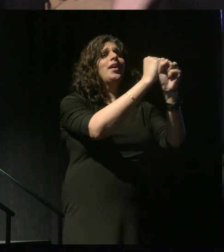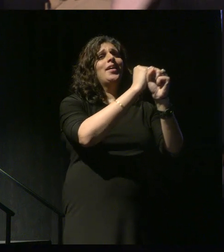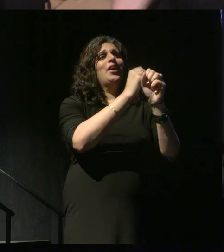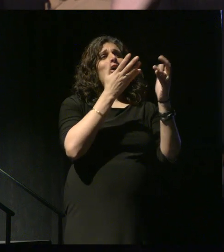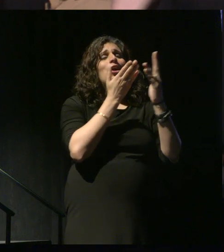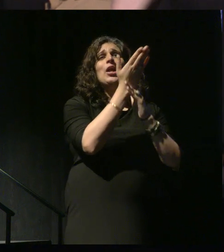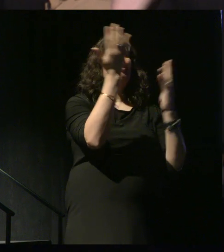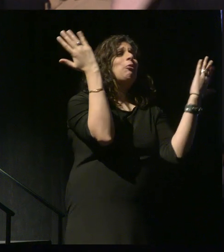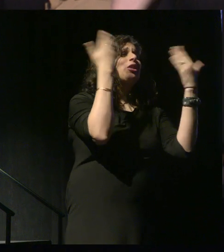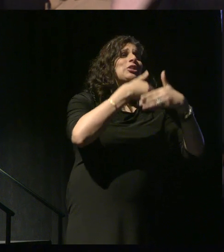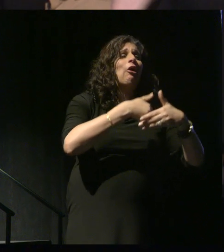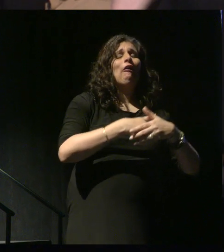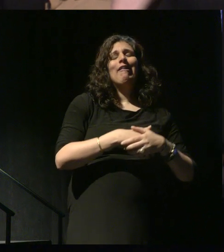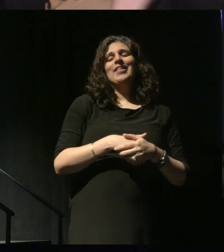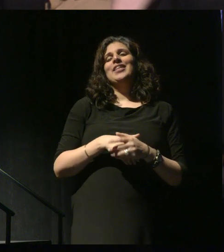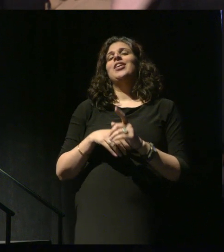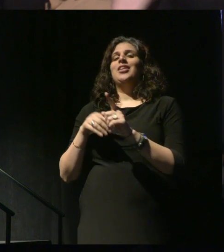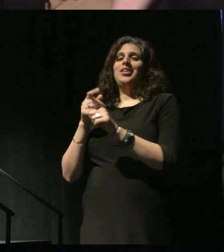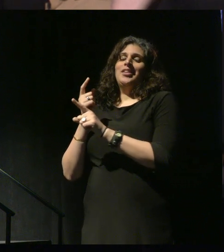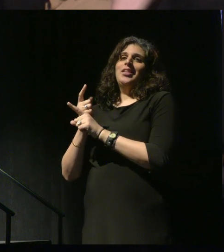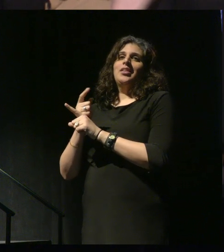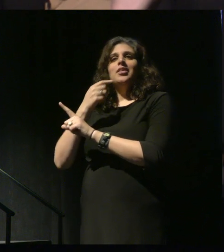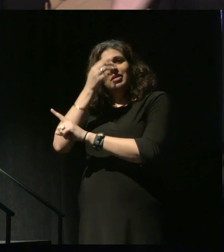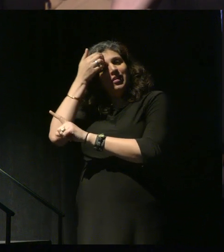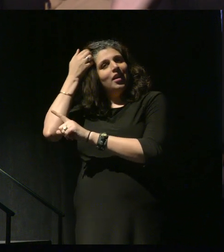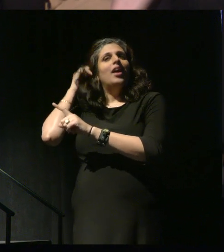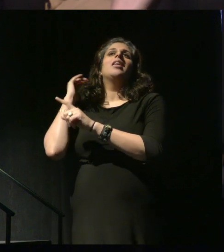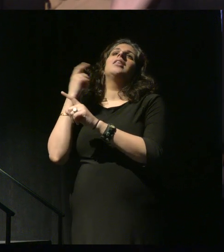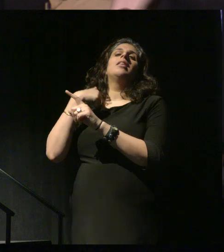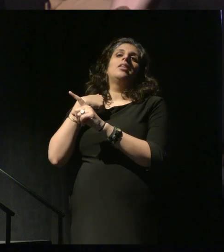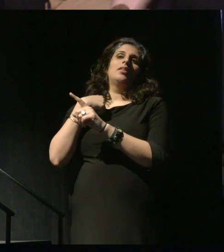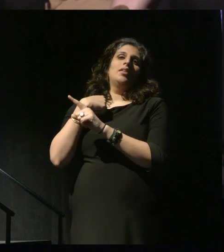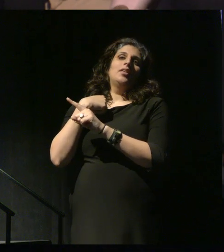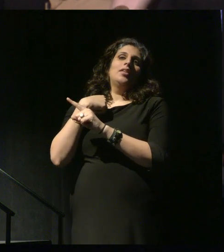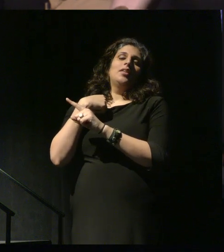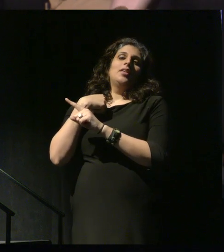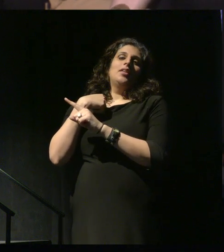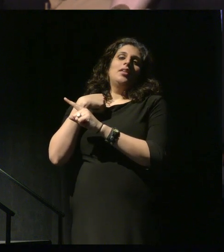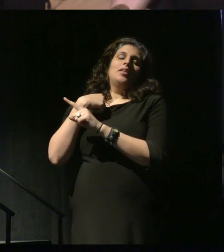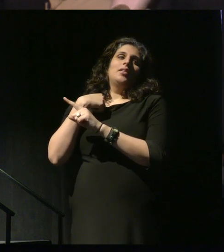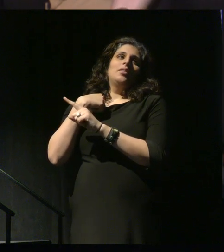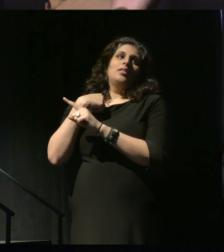Yeah, no, you're so right, I was going mercenary. But you always end in a place of beauty